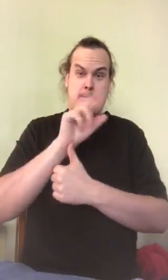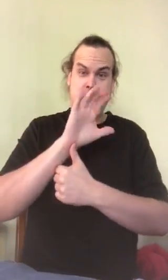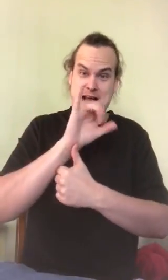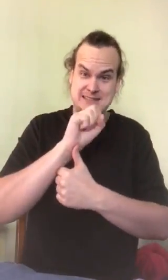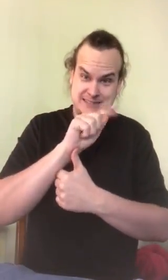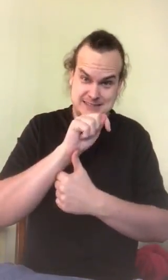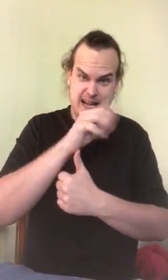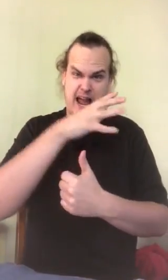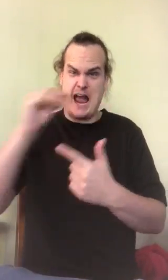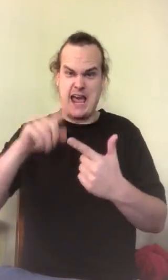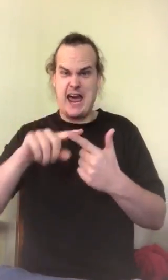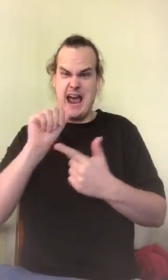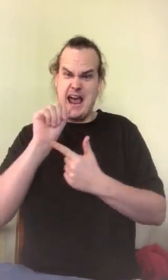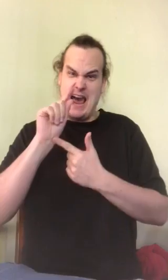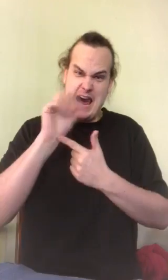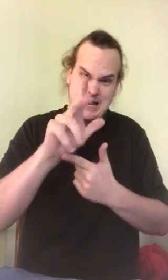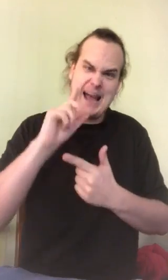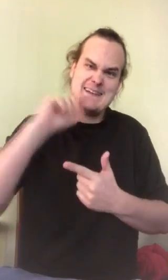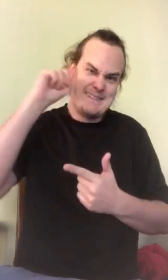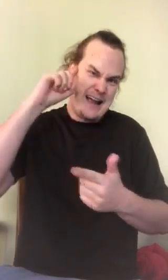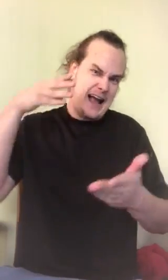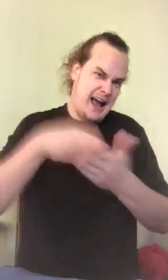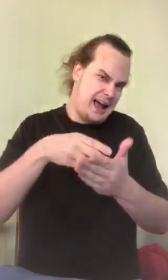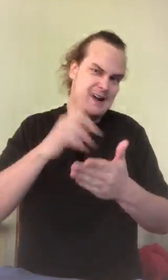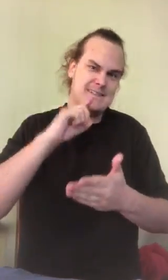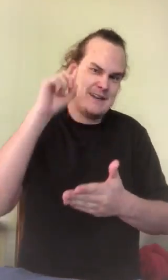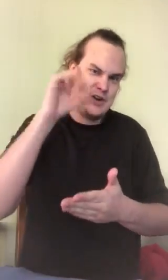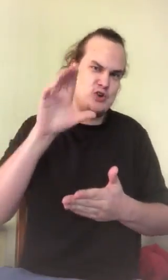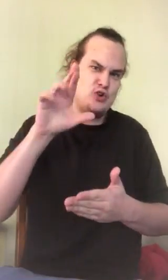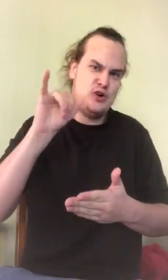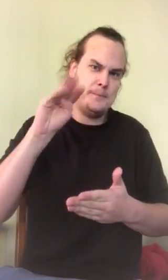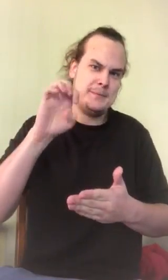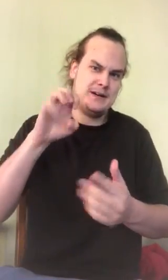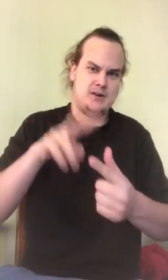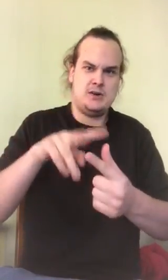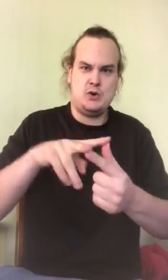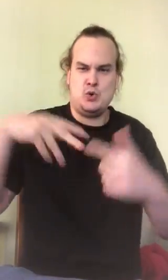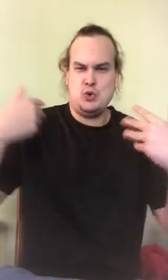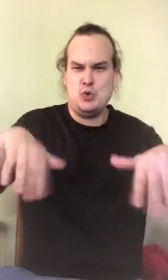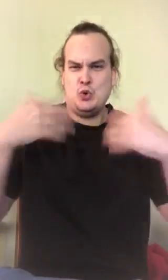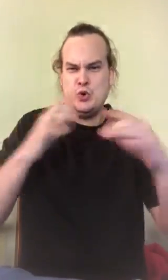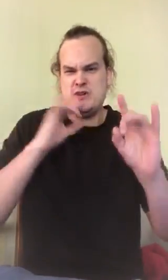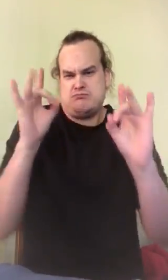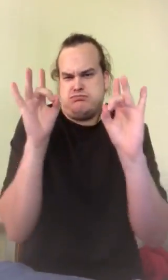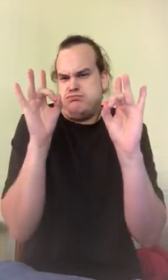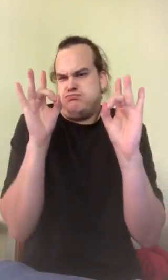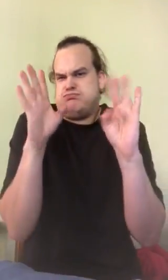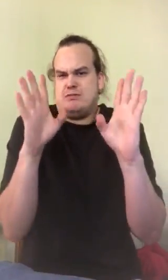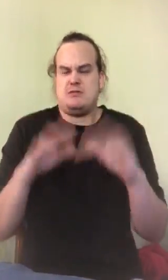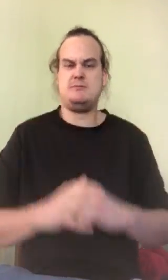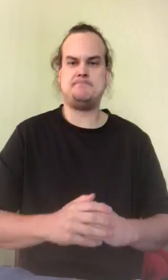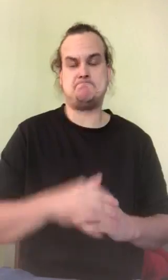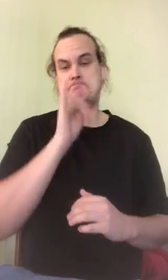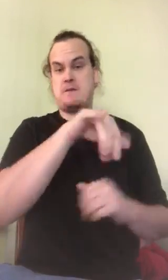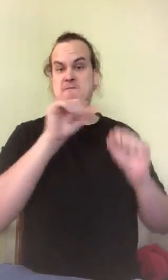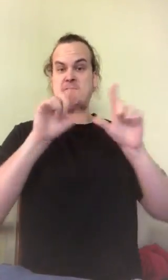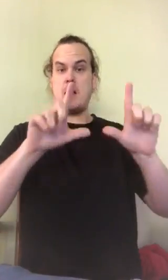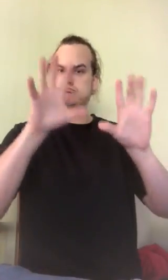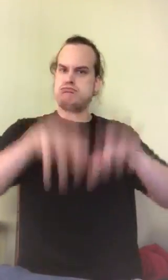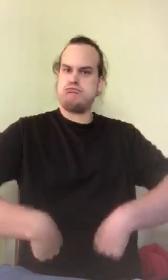racist and Deaf against Deaf crime those two horrible thing That Vlog have been taken down